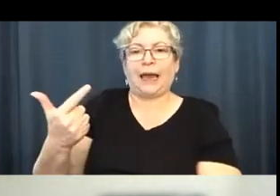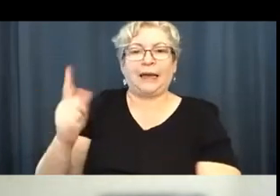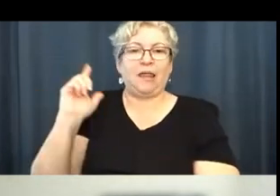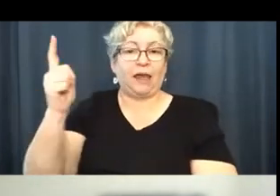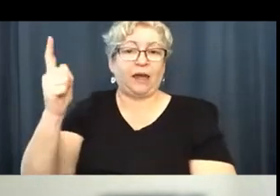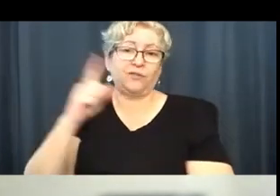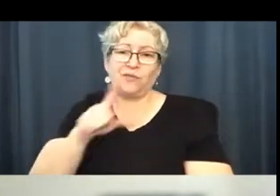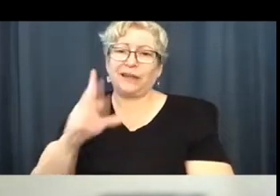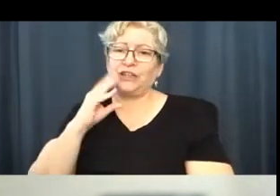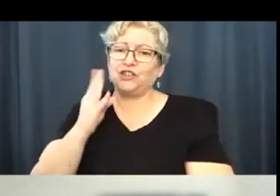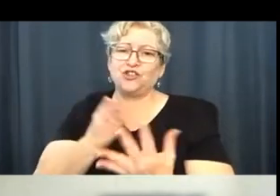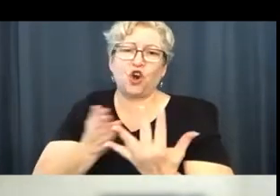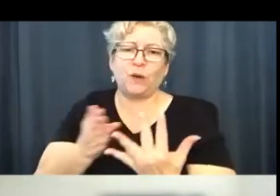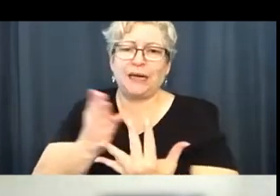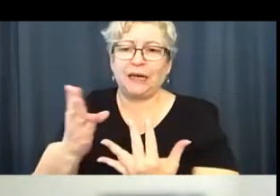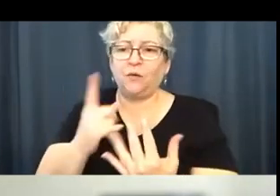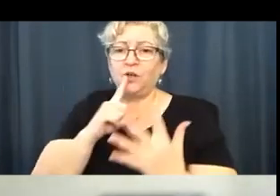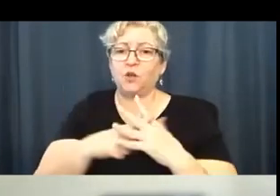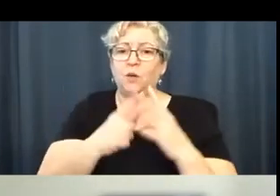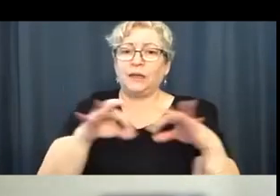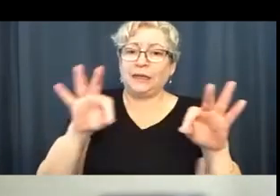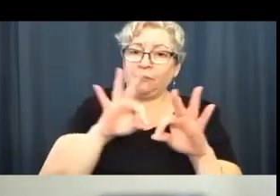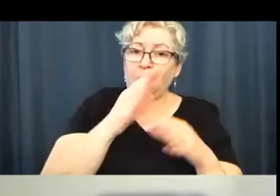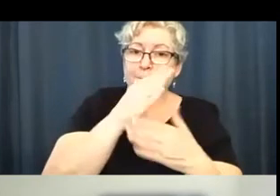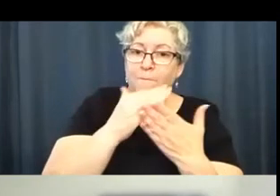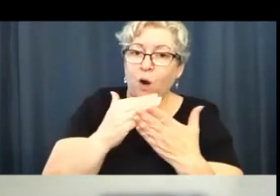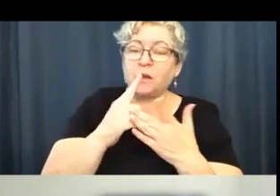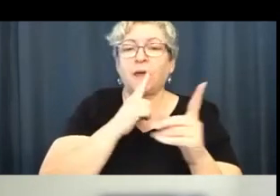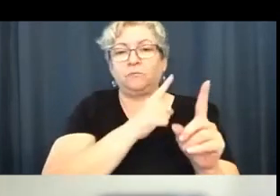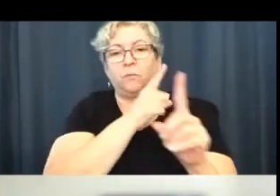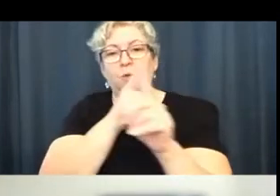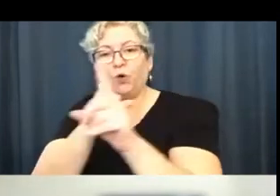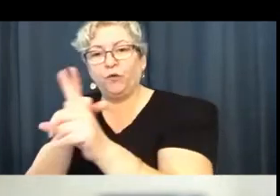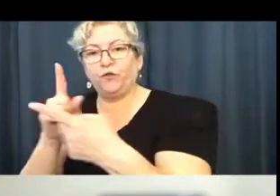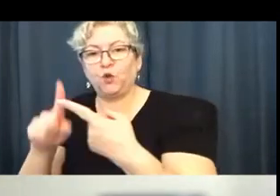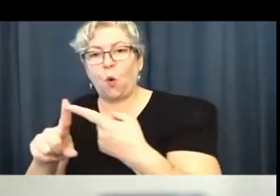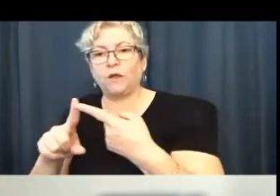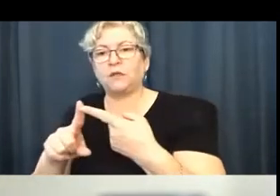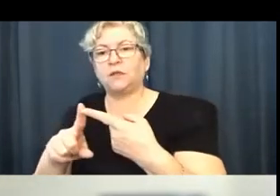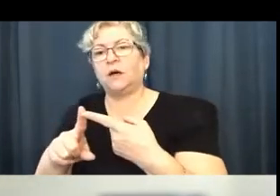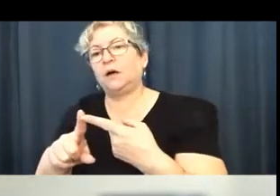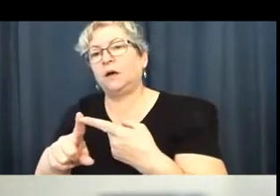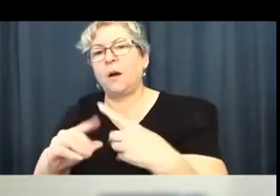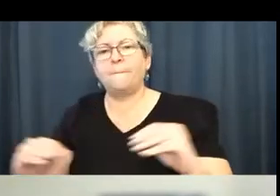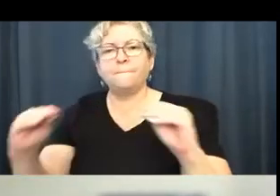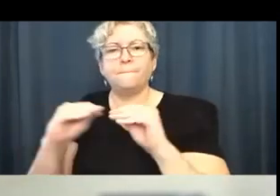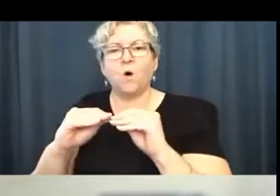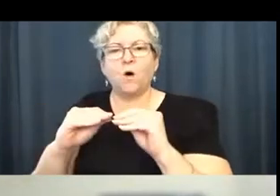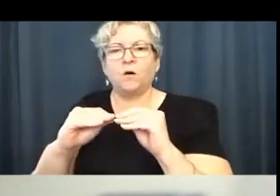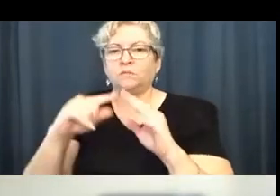So we start out with the critical pieces, and then move towards more comprehensive compliance.